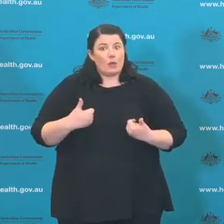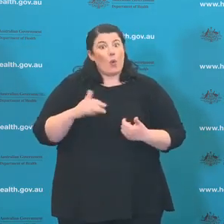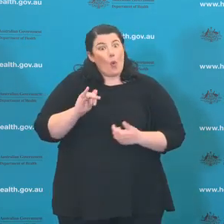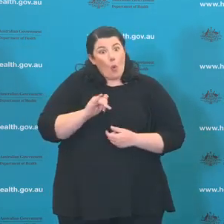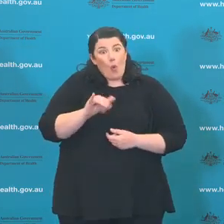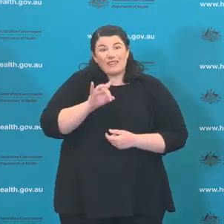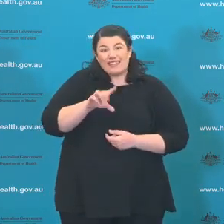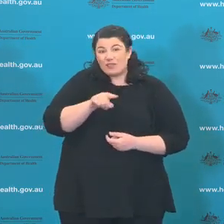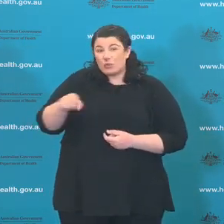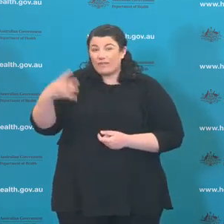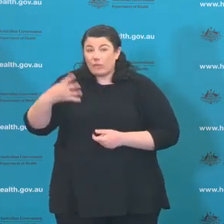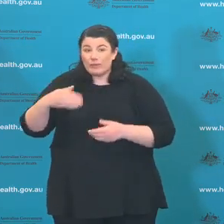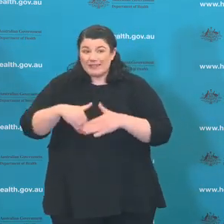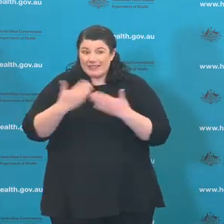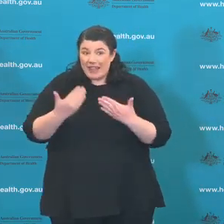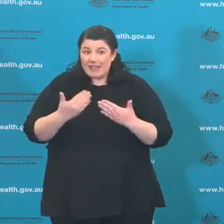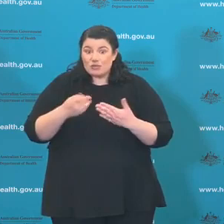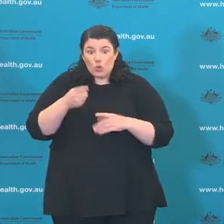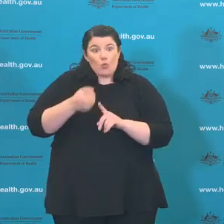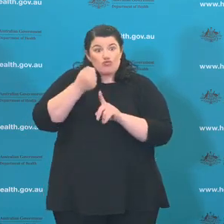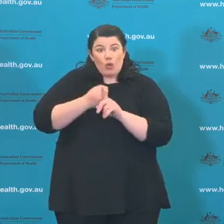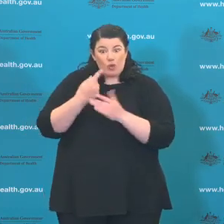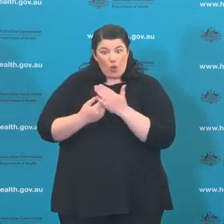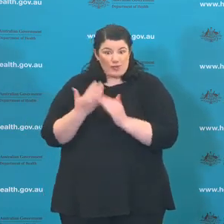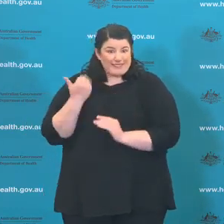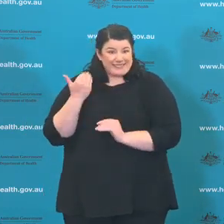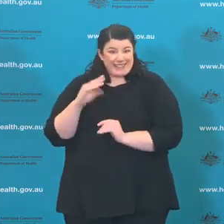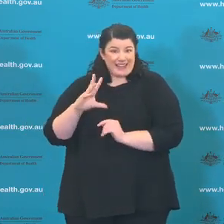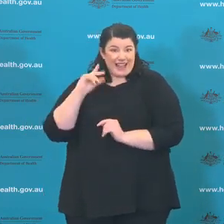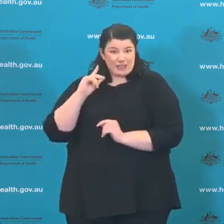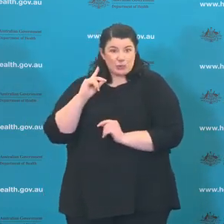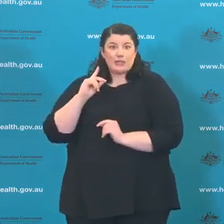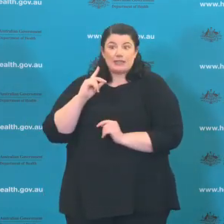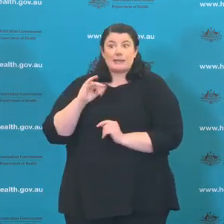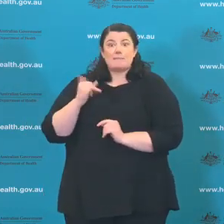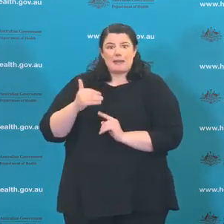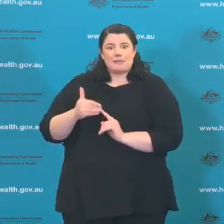potential that we'll see cases from those, but less likely over time we're